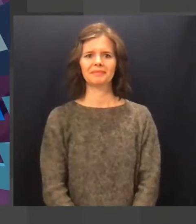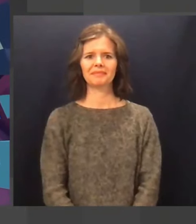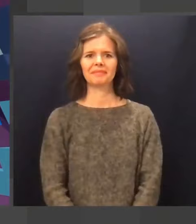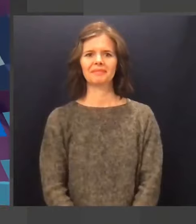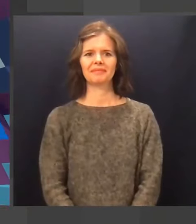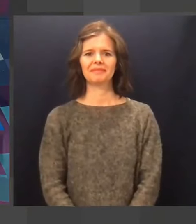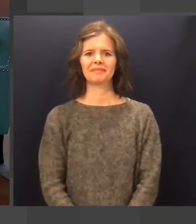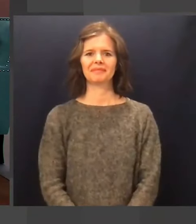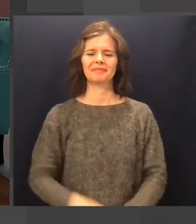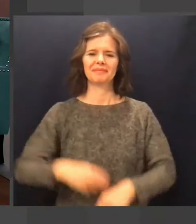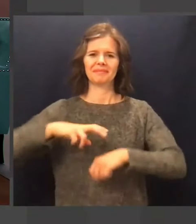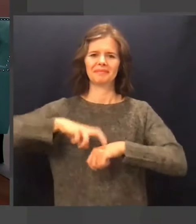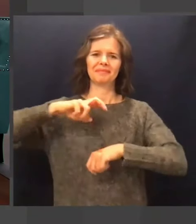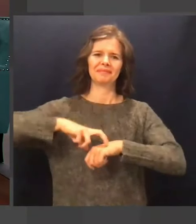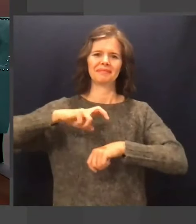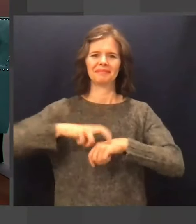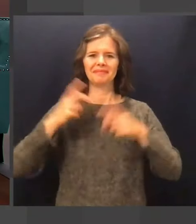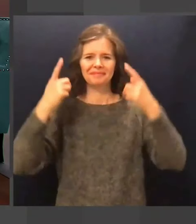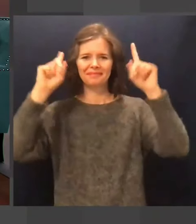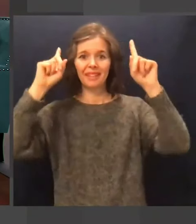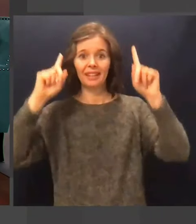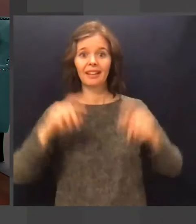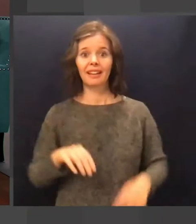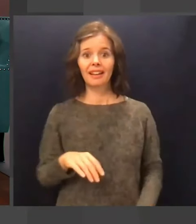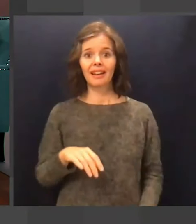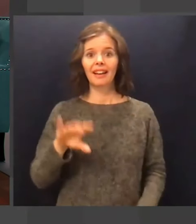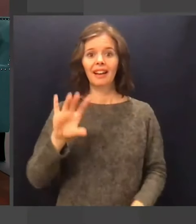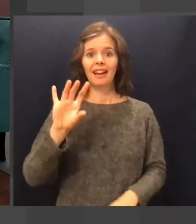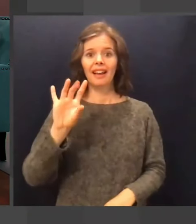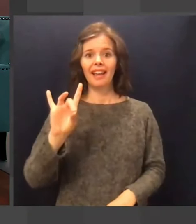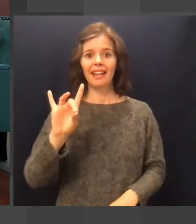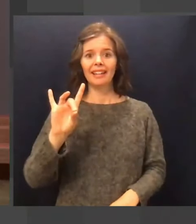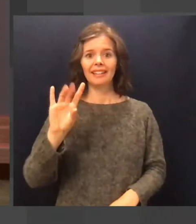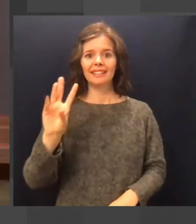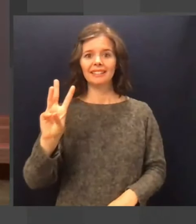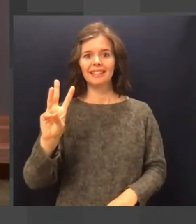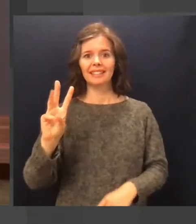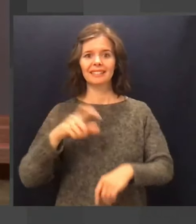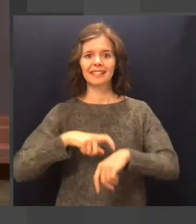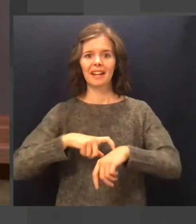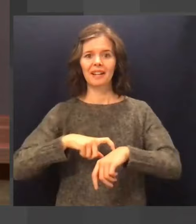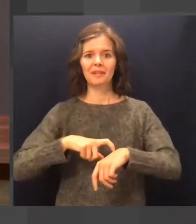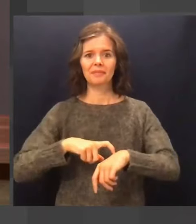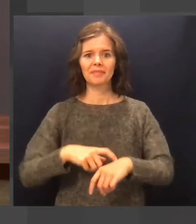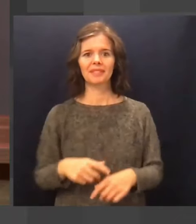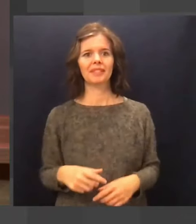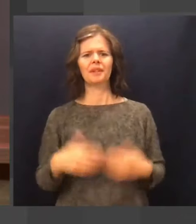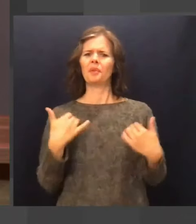FINALLY. WOW. THAT IS SUPER COOL. 86 TIMES.